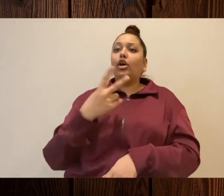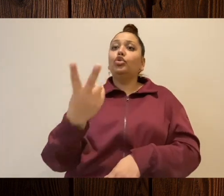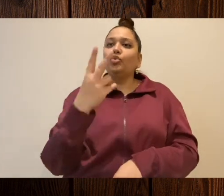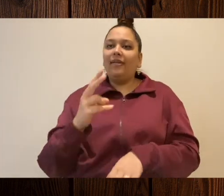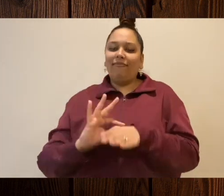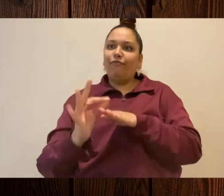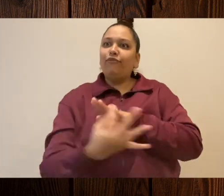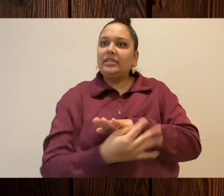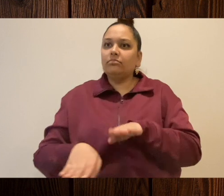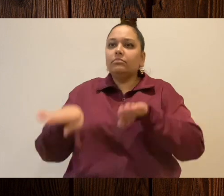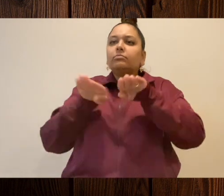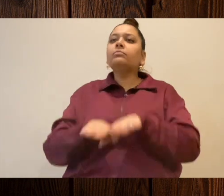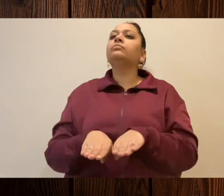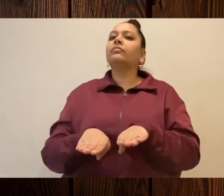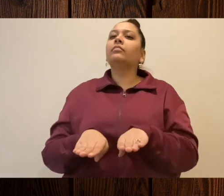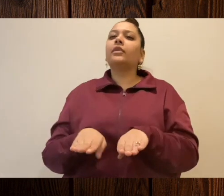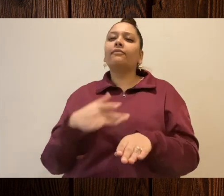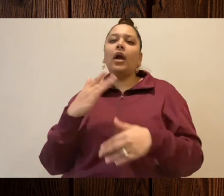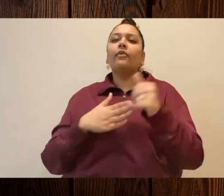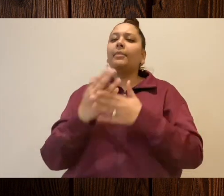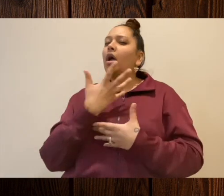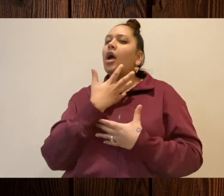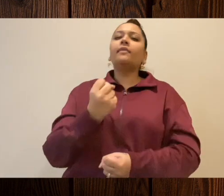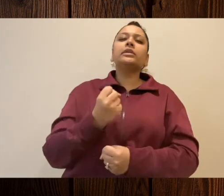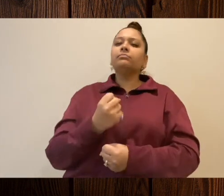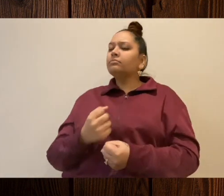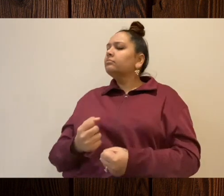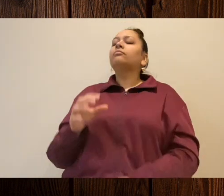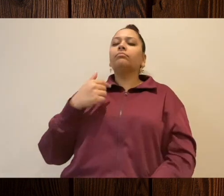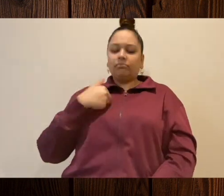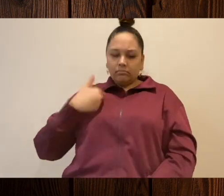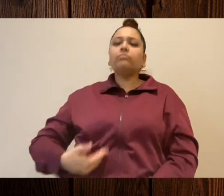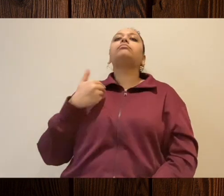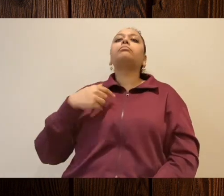“See, look, I play guitar now!” “Oh, wow. Yeah, what a songwriter